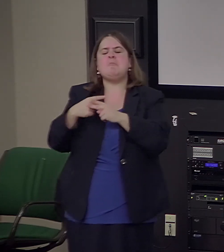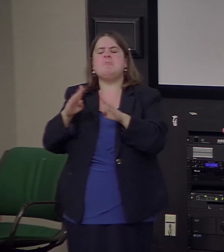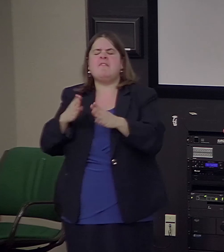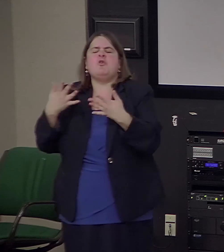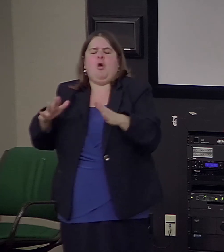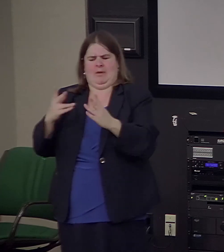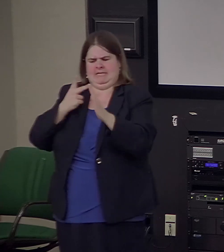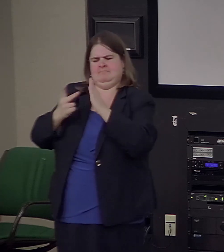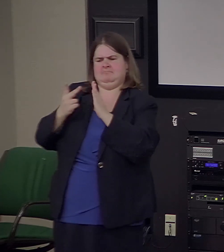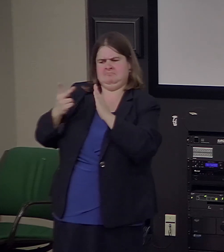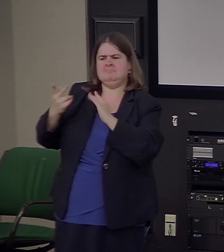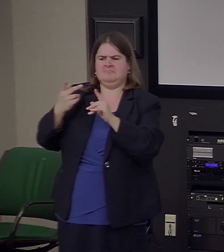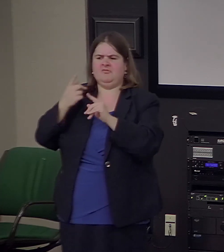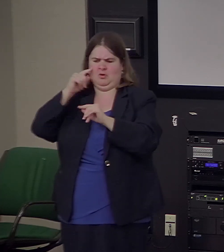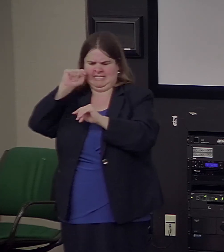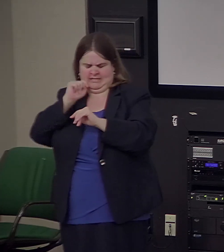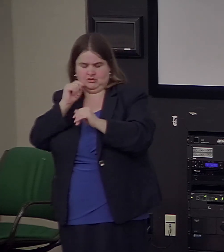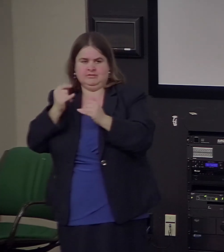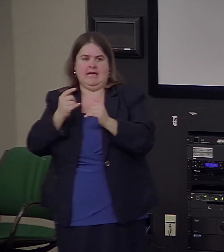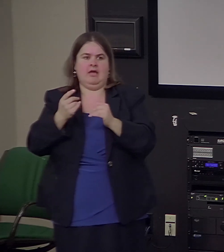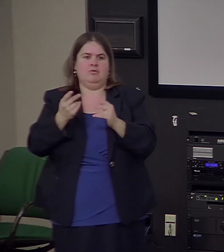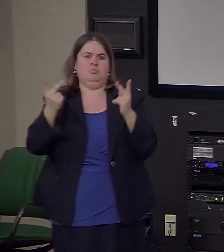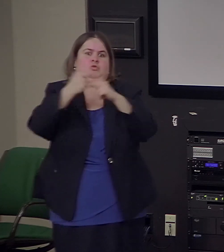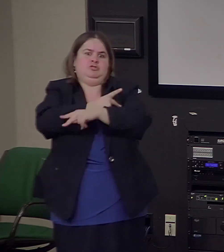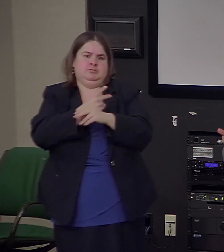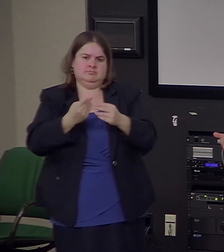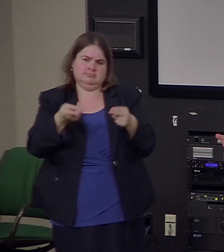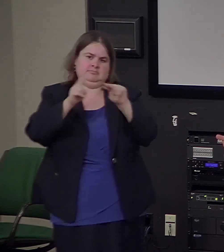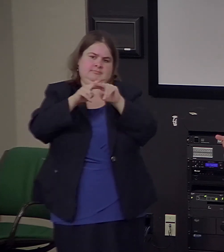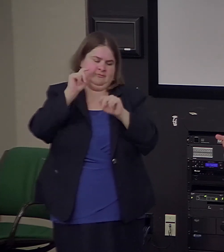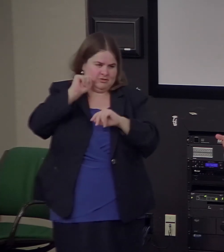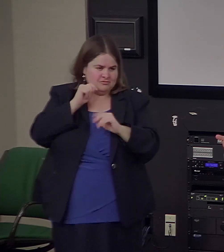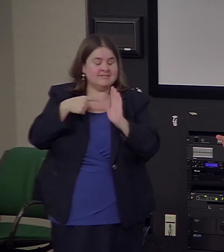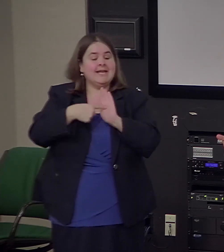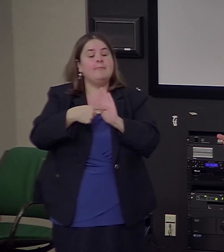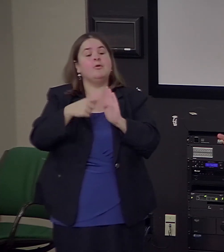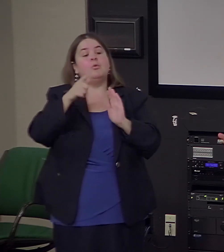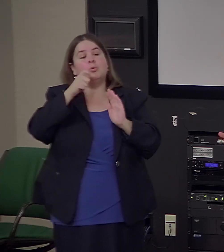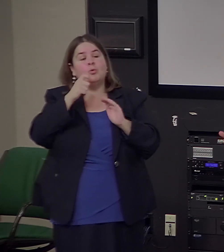that are seen in adolescents. So for example, risk taking.